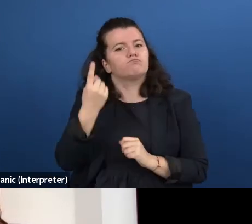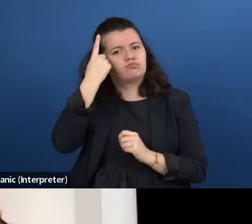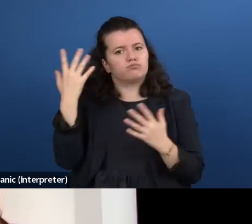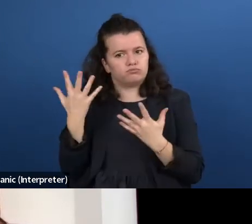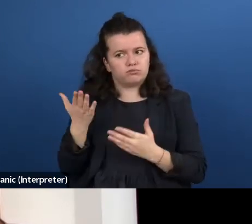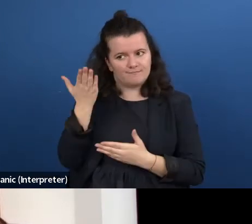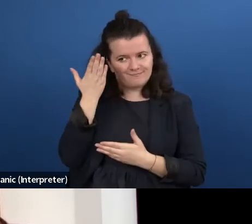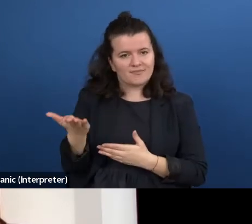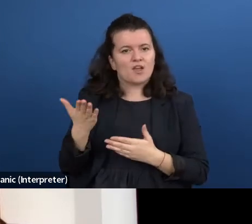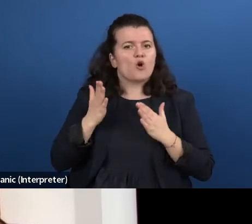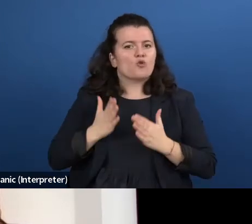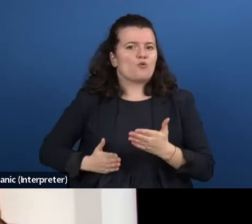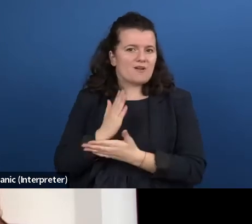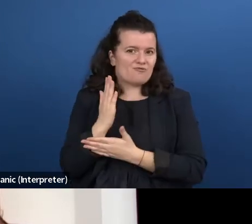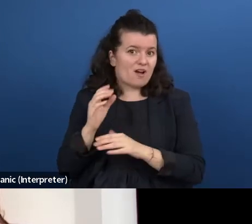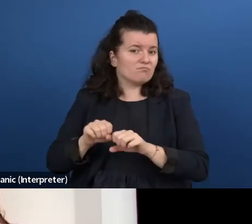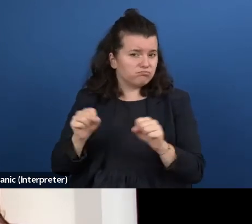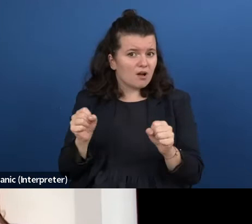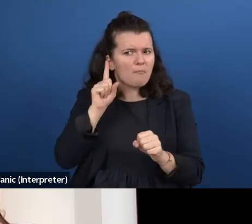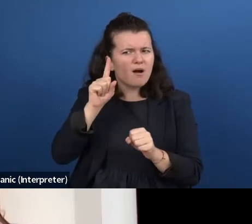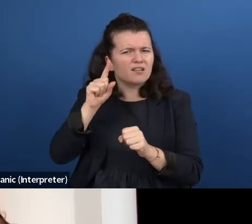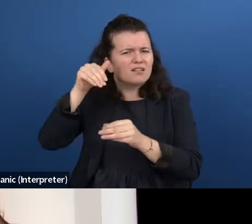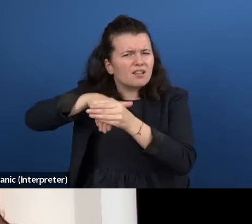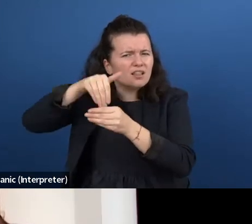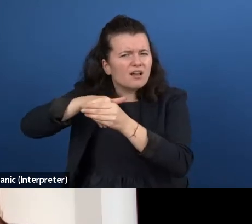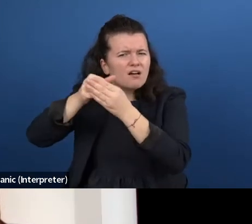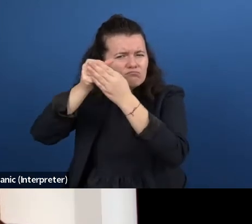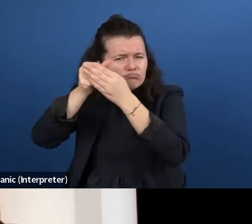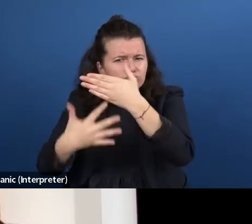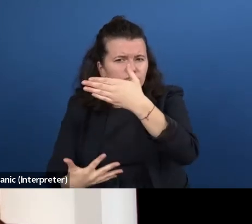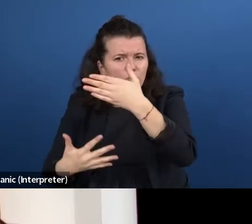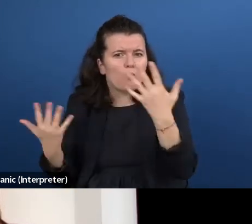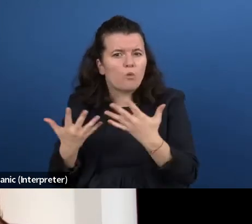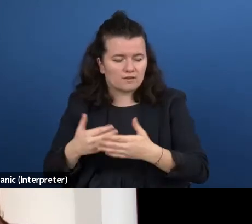who are in a vulnerable situation, and suggest also ways to address